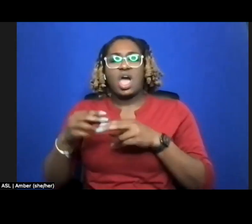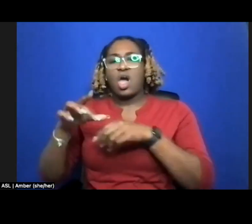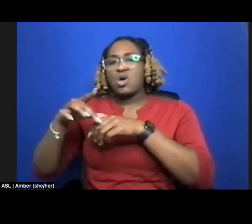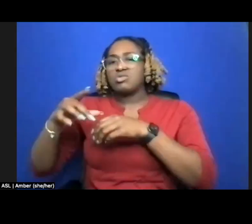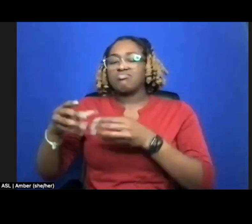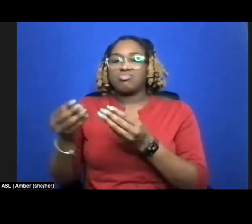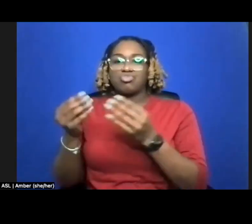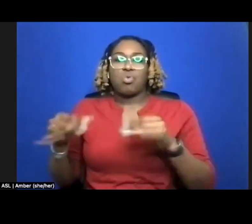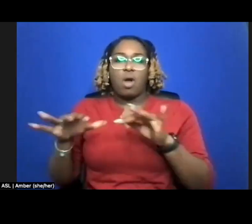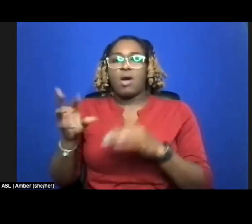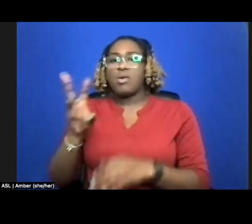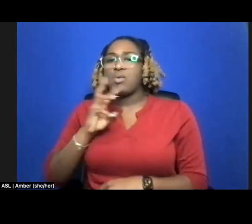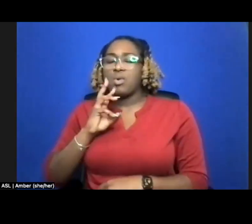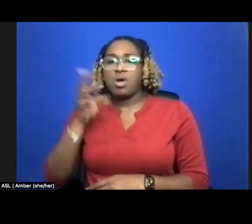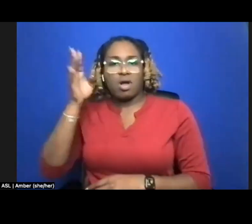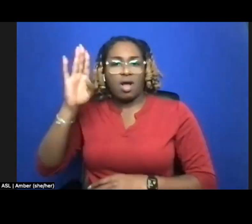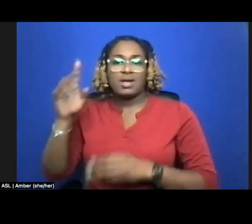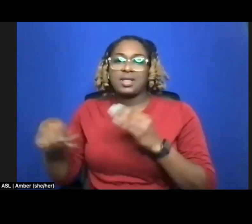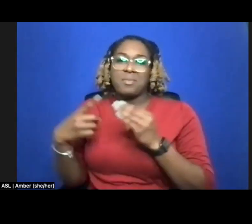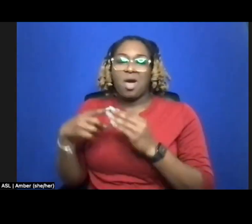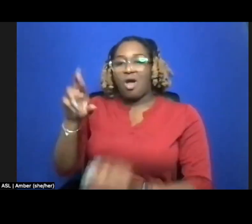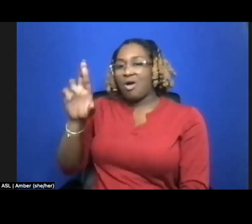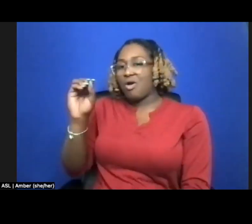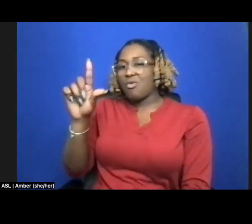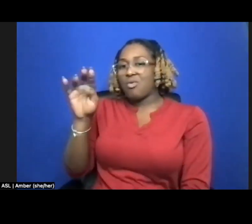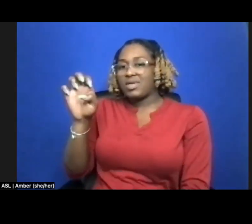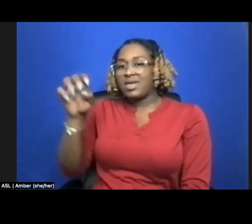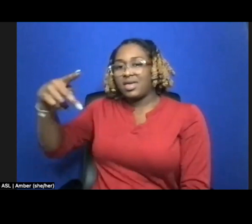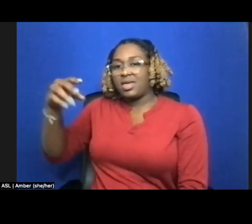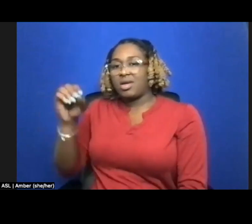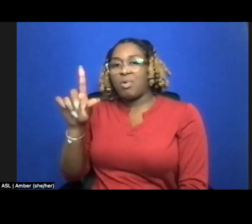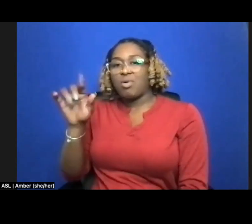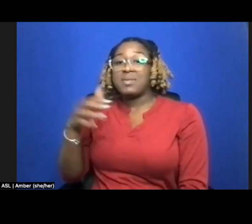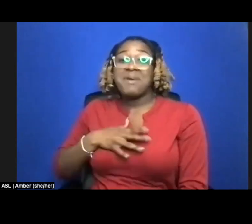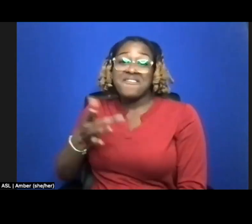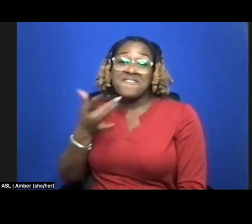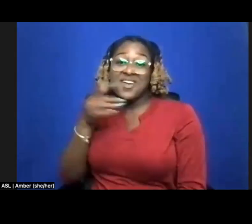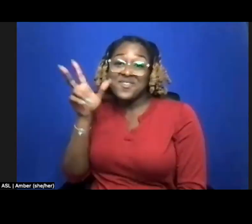rolly-pollys, some of my favorite insects. But this one that I'm going to read to close out